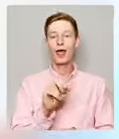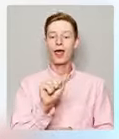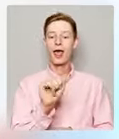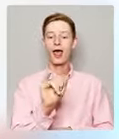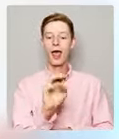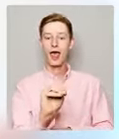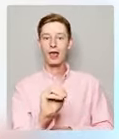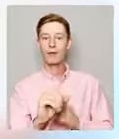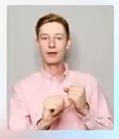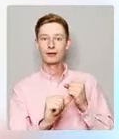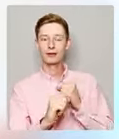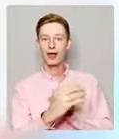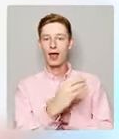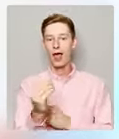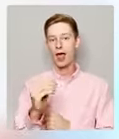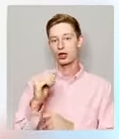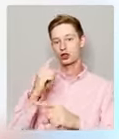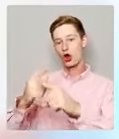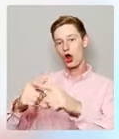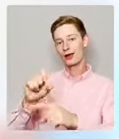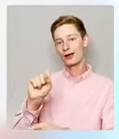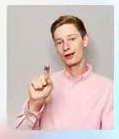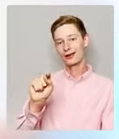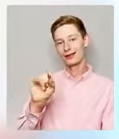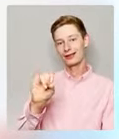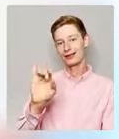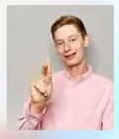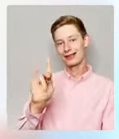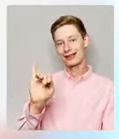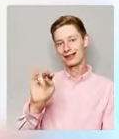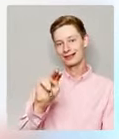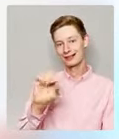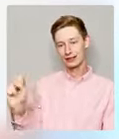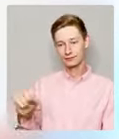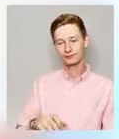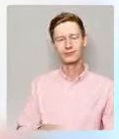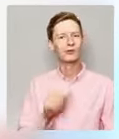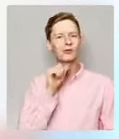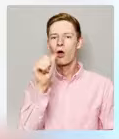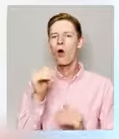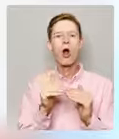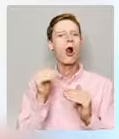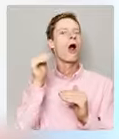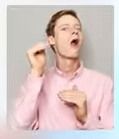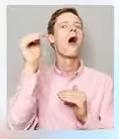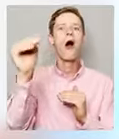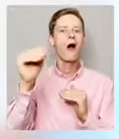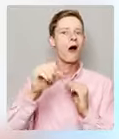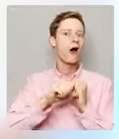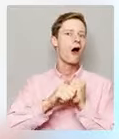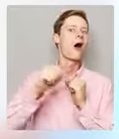Don't go overboard. Making your interactions too tolerant can leave things feeling floaty or mushy